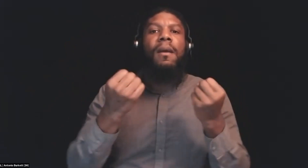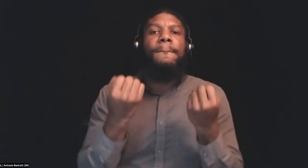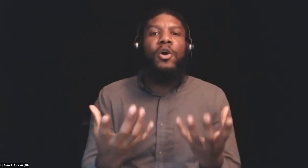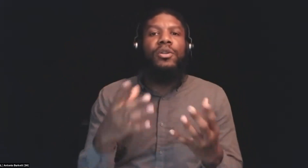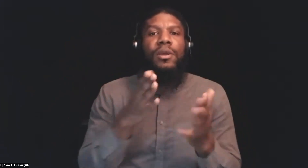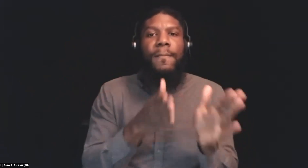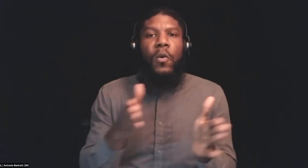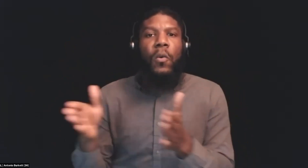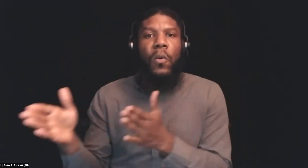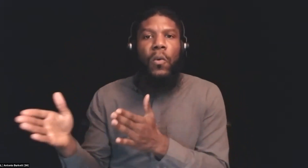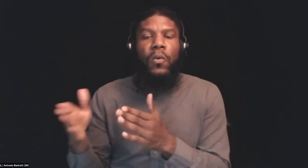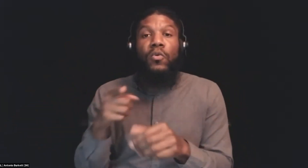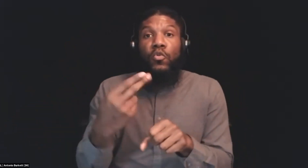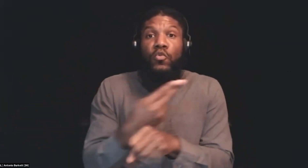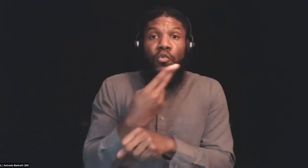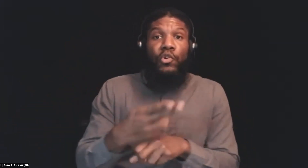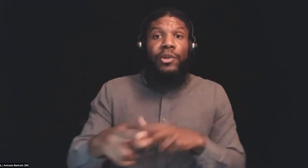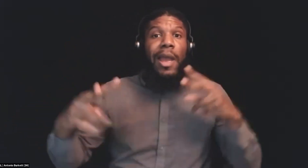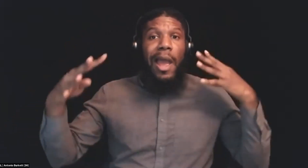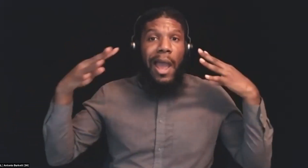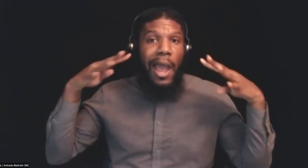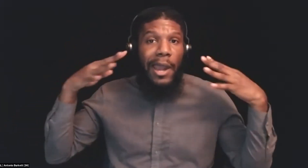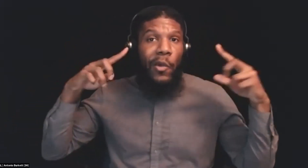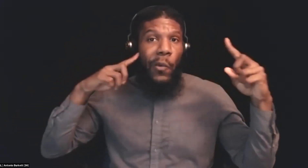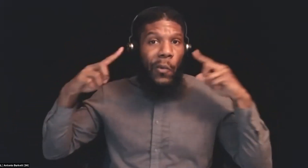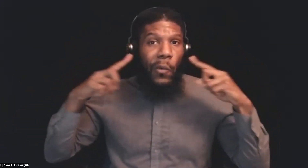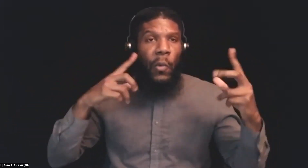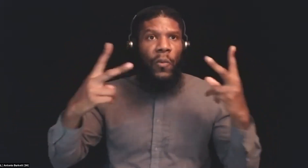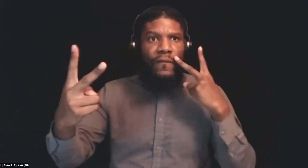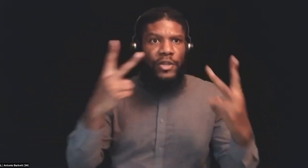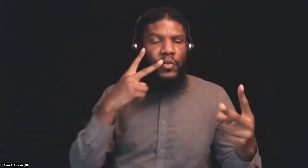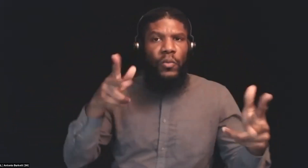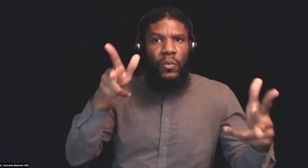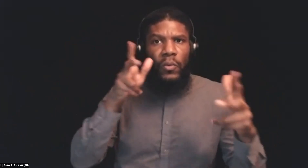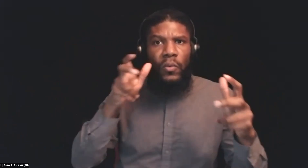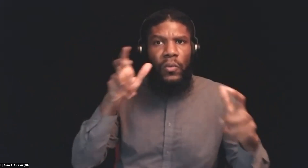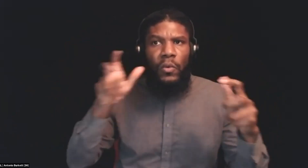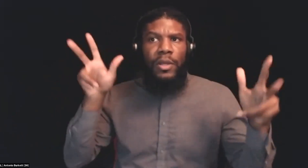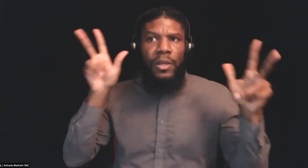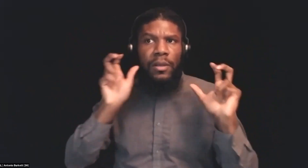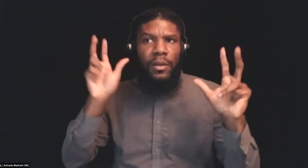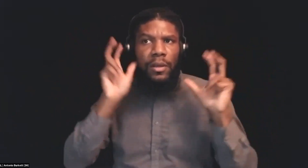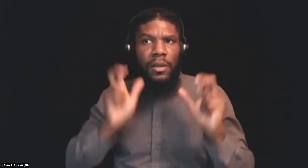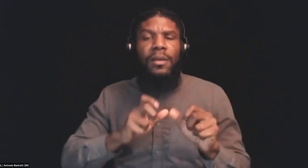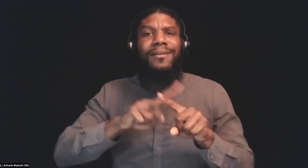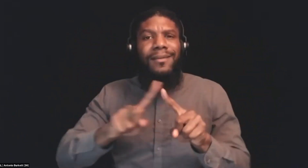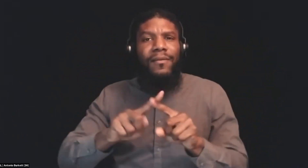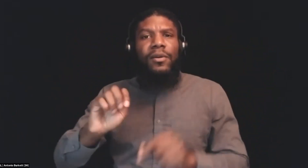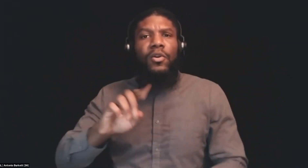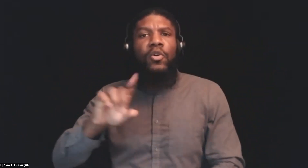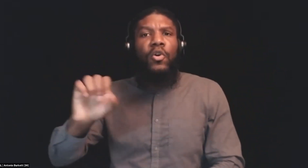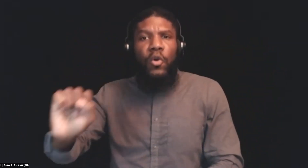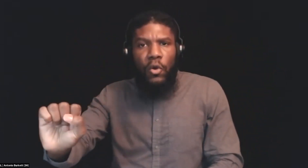visual and ... some of those specific visual tools and things like that. Even if we're if